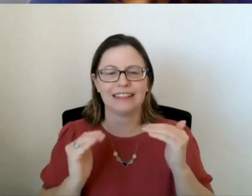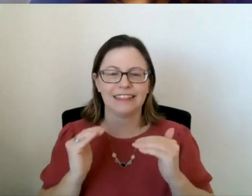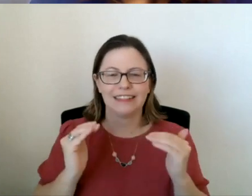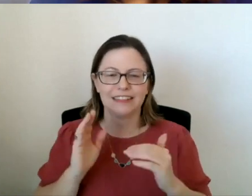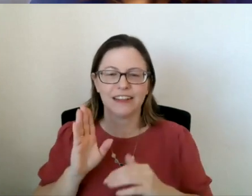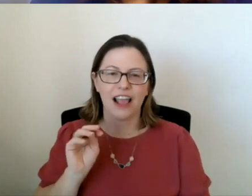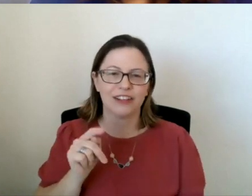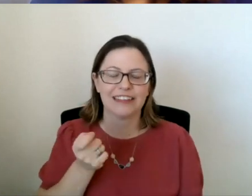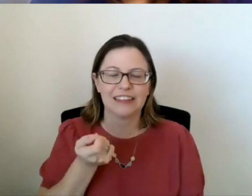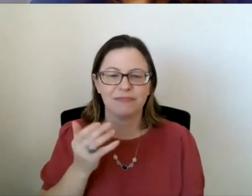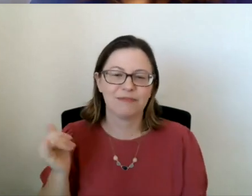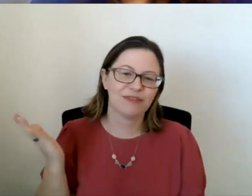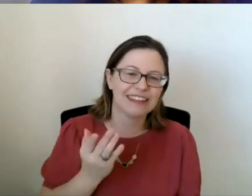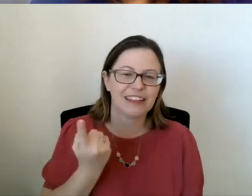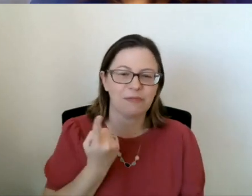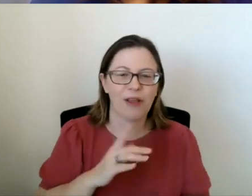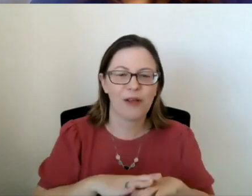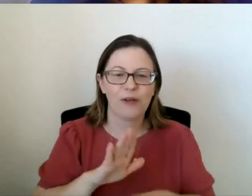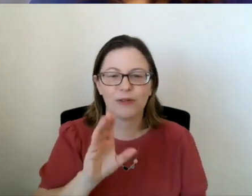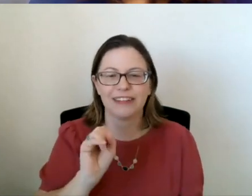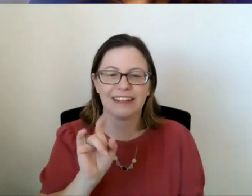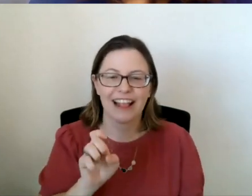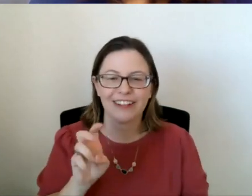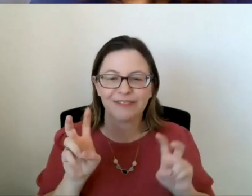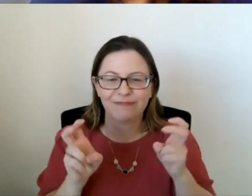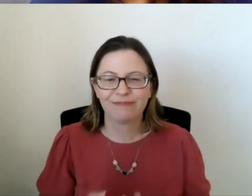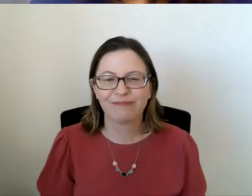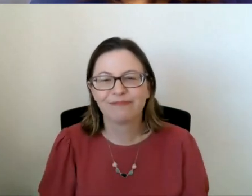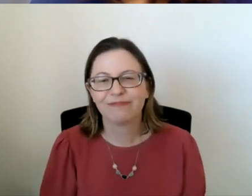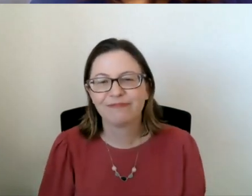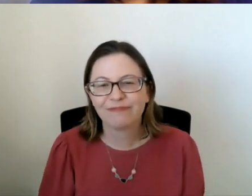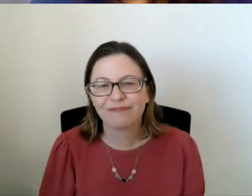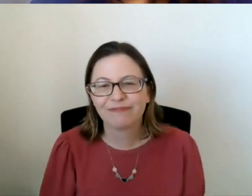full of people and it's nice to sort of make it feel balanced out by having someone on your side.